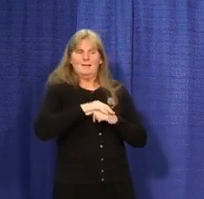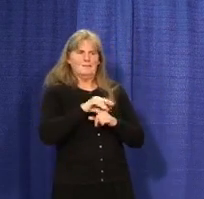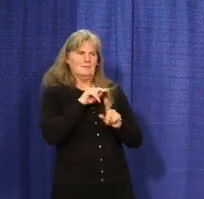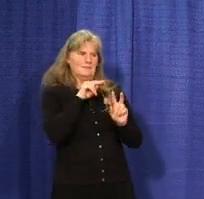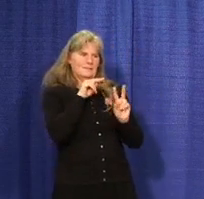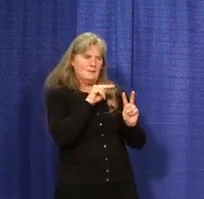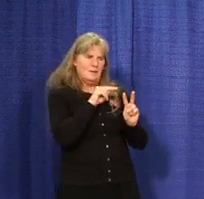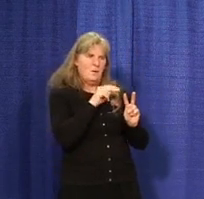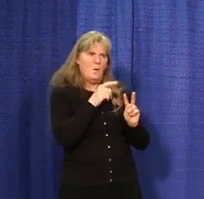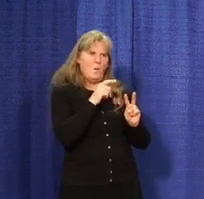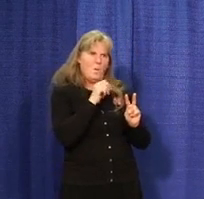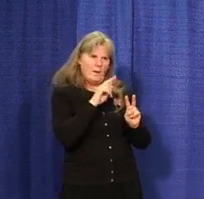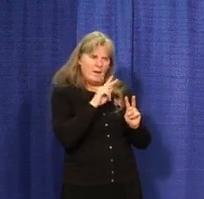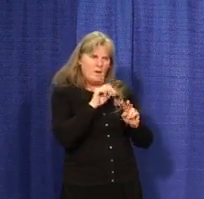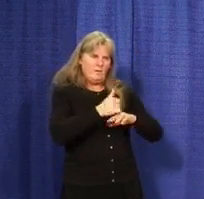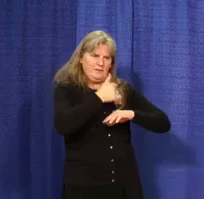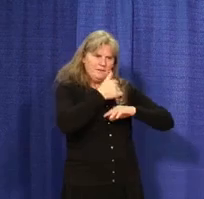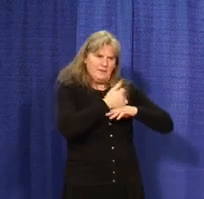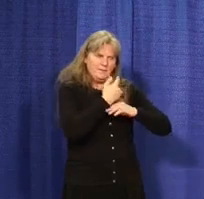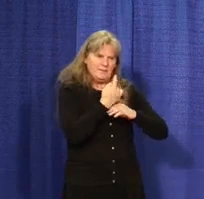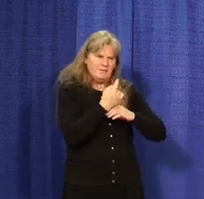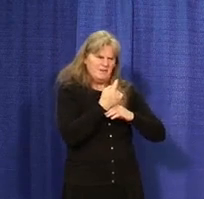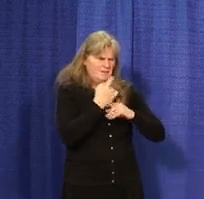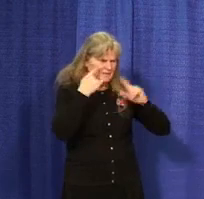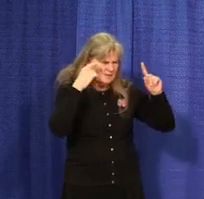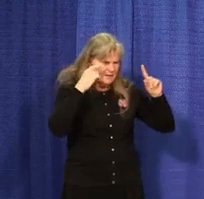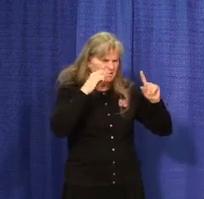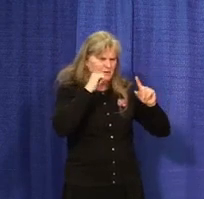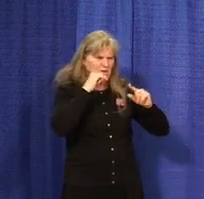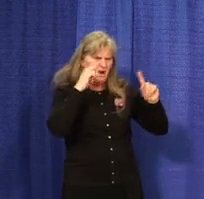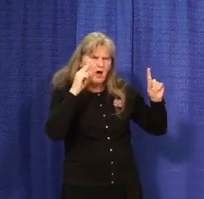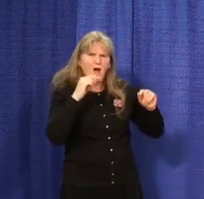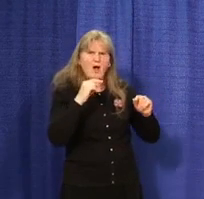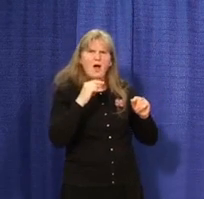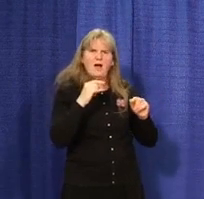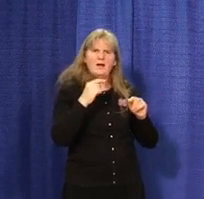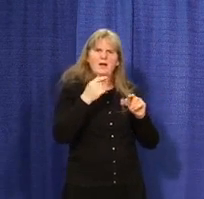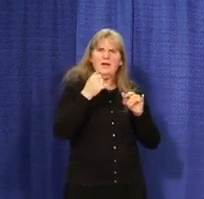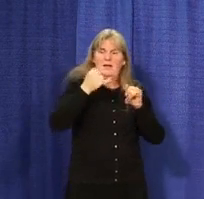our practices, as citizens, as businesses, as business owners